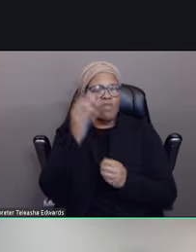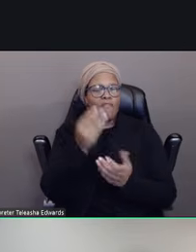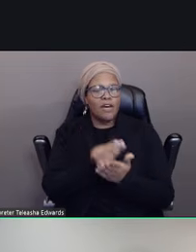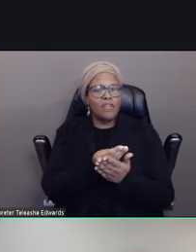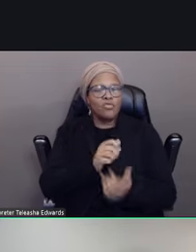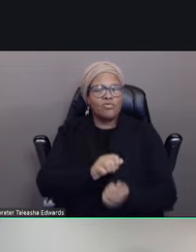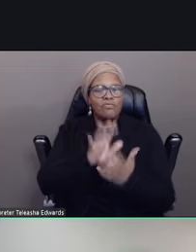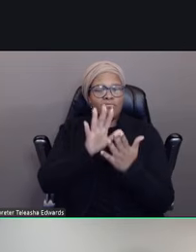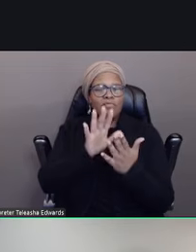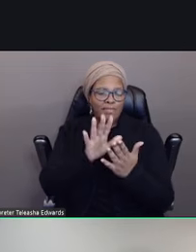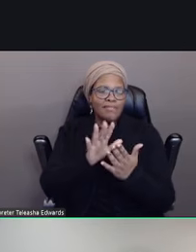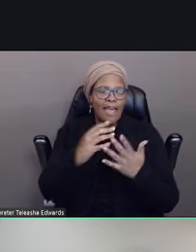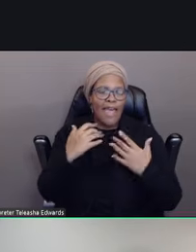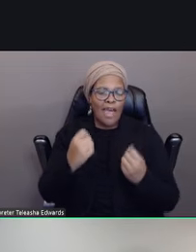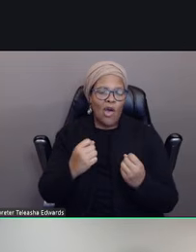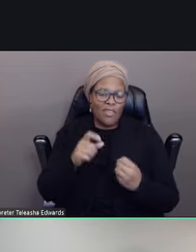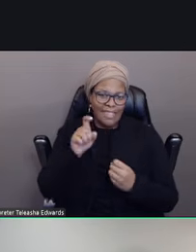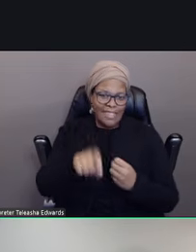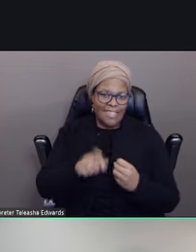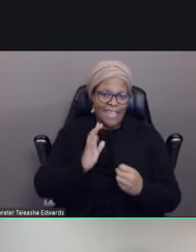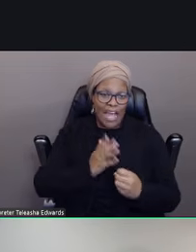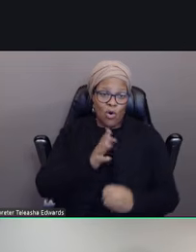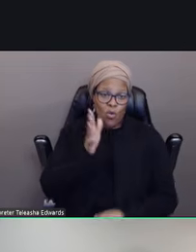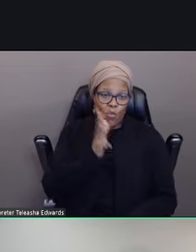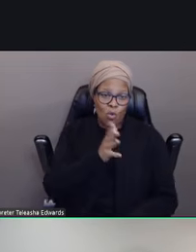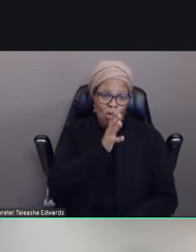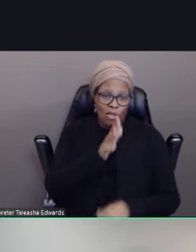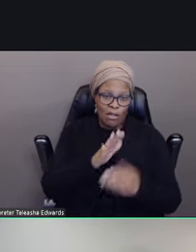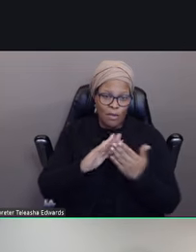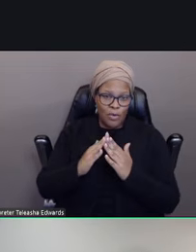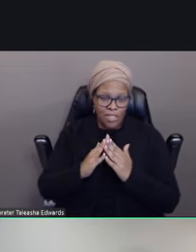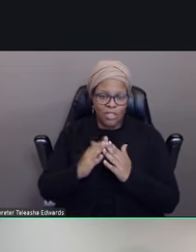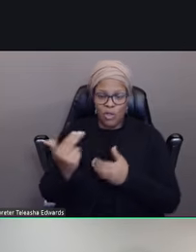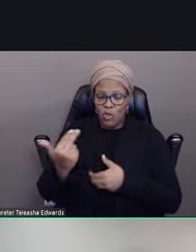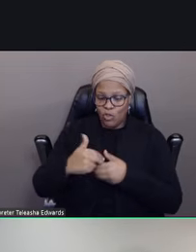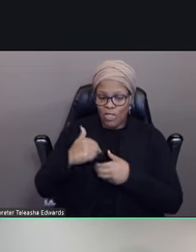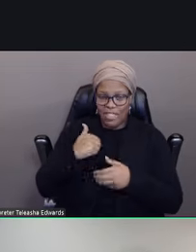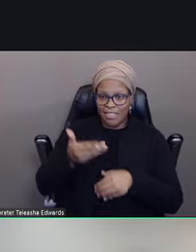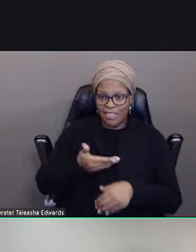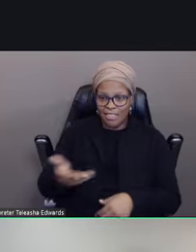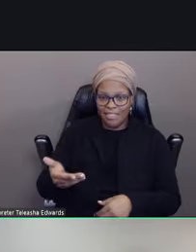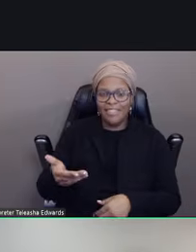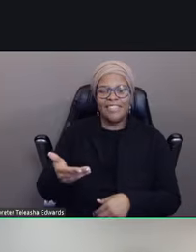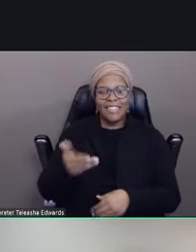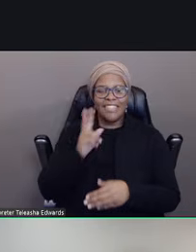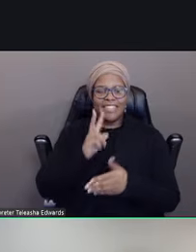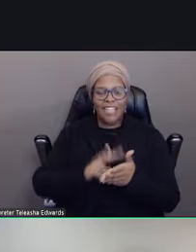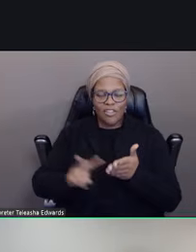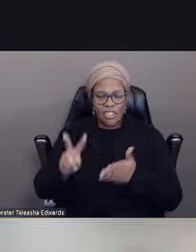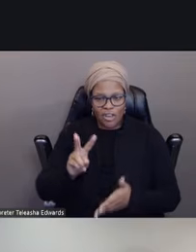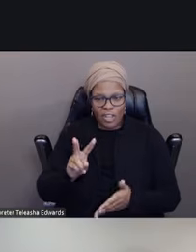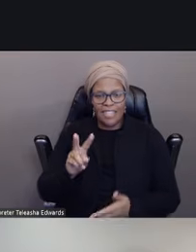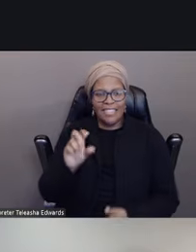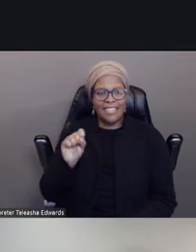our rural communities. Join me please in welcoming our Secretary Sangvai. Thank you Debra and uh